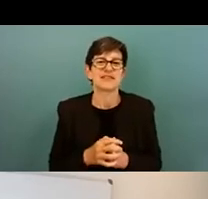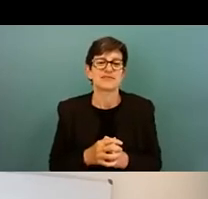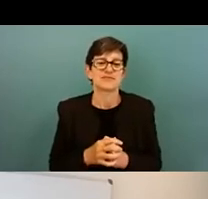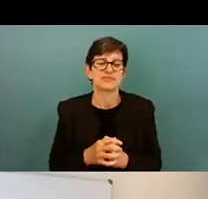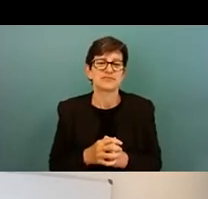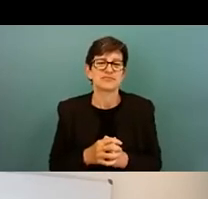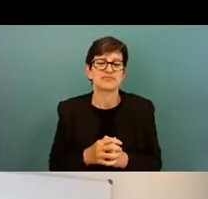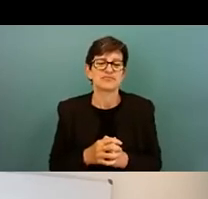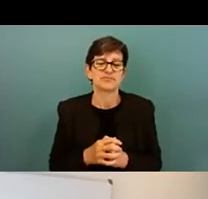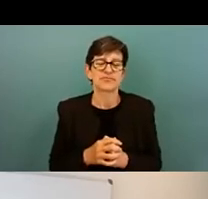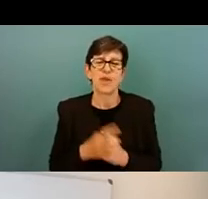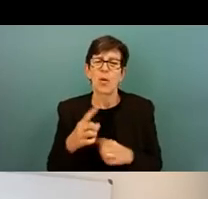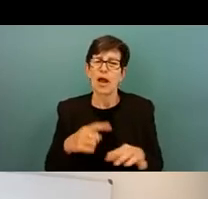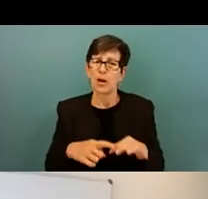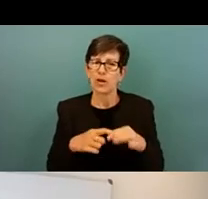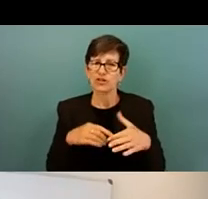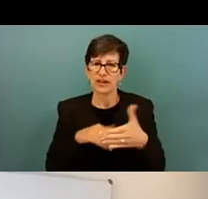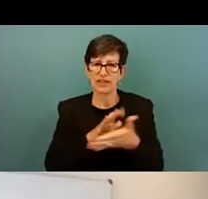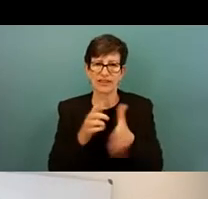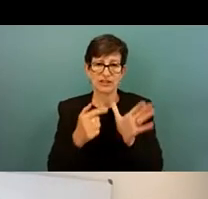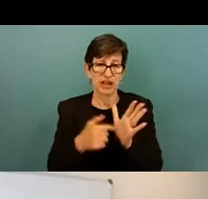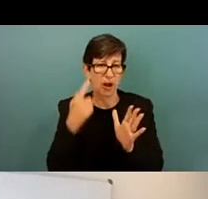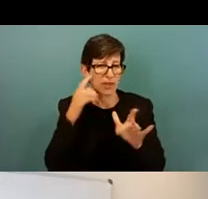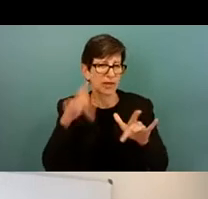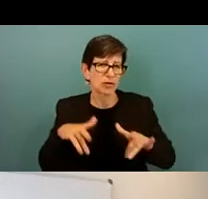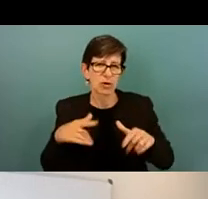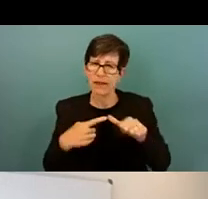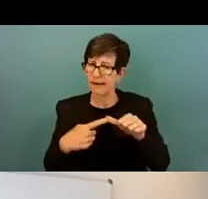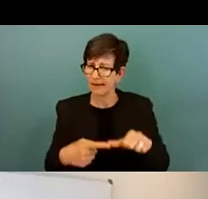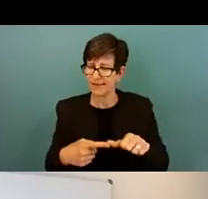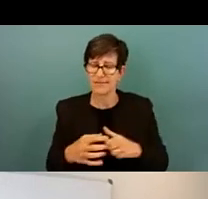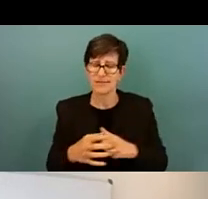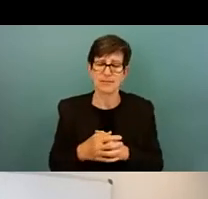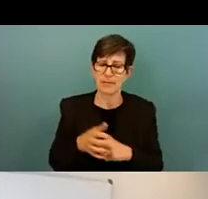think it's been answered yet. And really more perspective from you, Jo, maybe if you could,